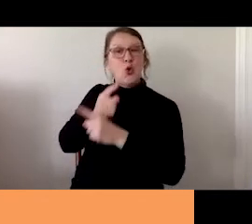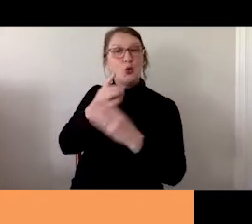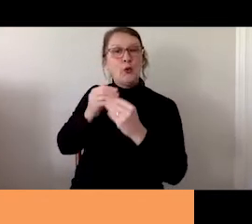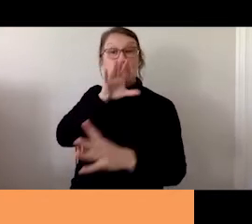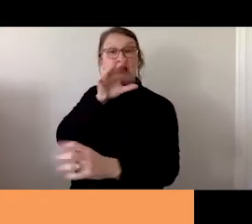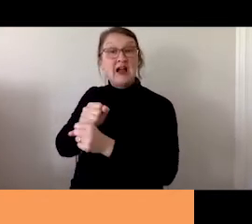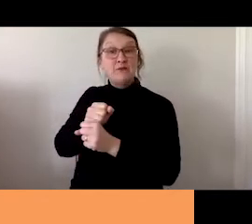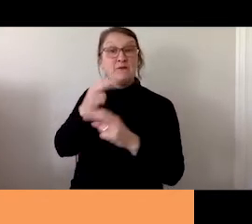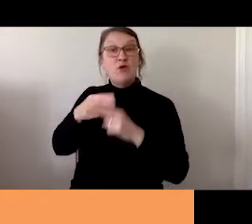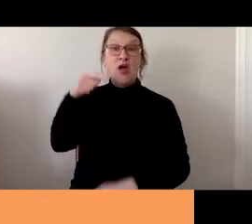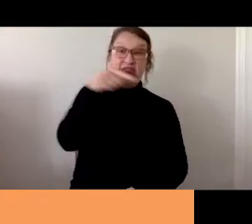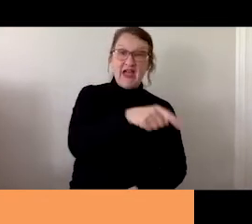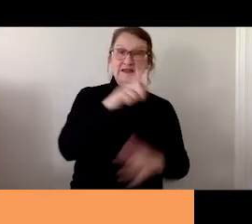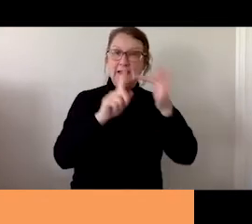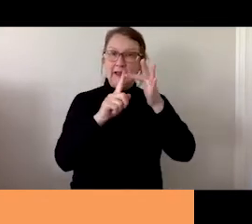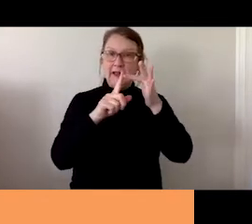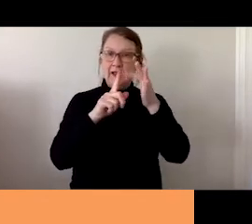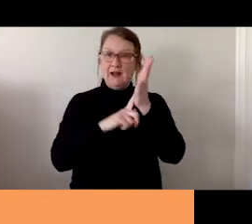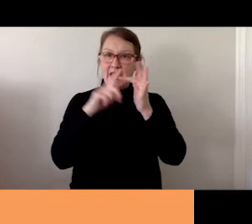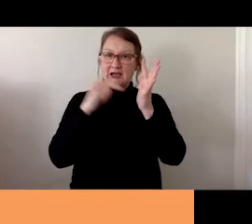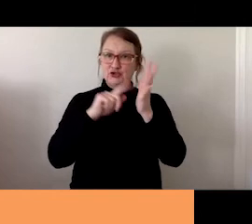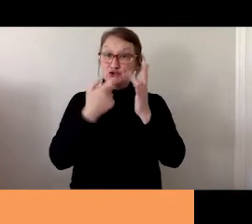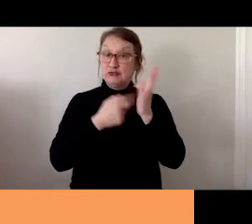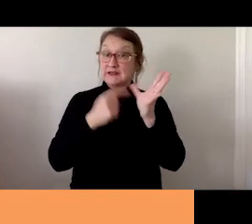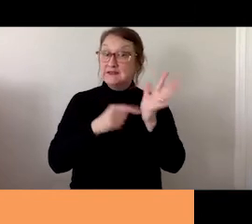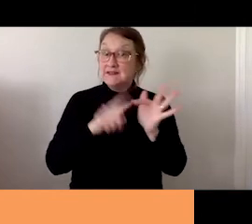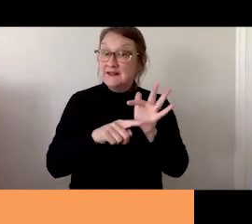how important you are, about the benefit you bring to your communities.